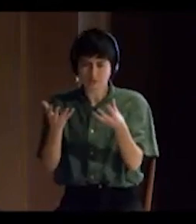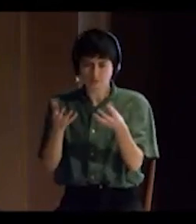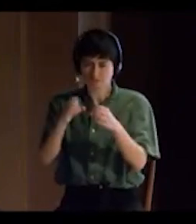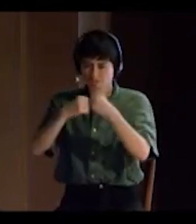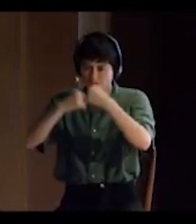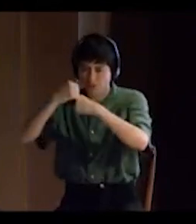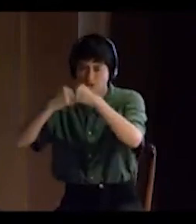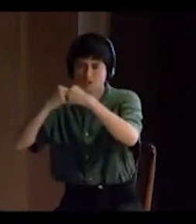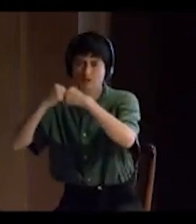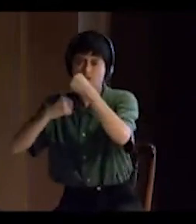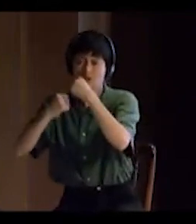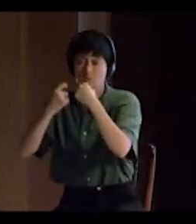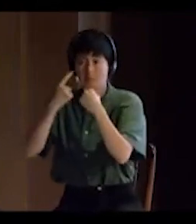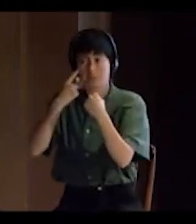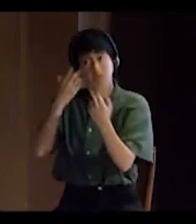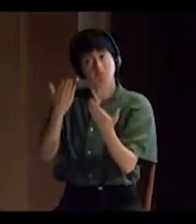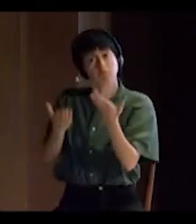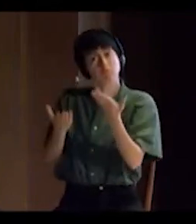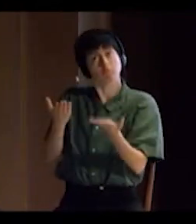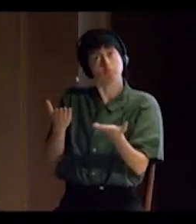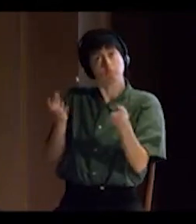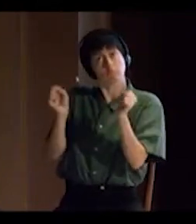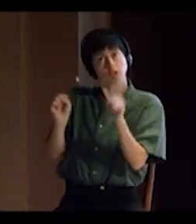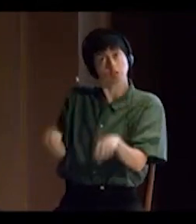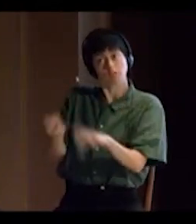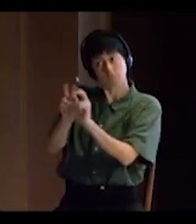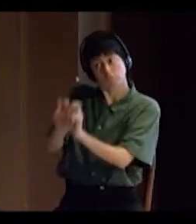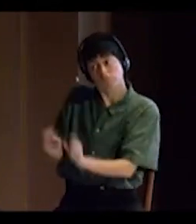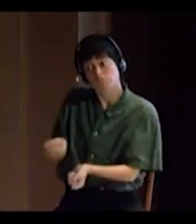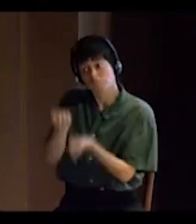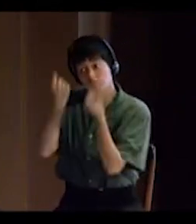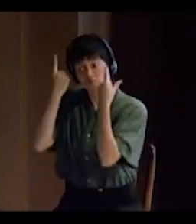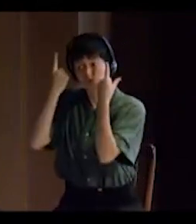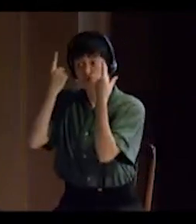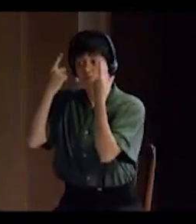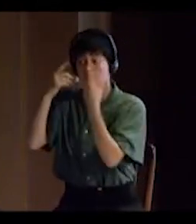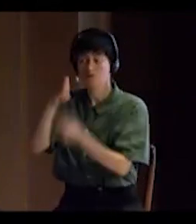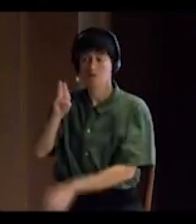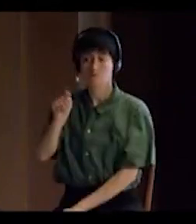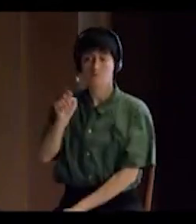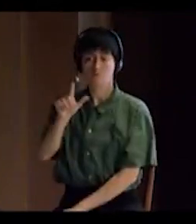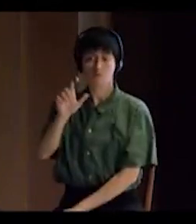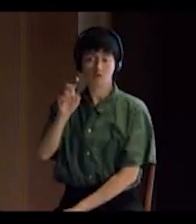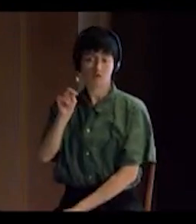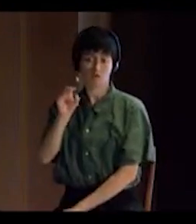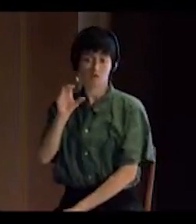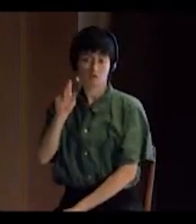they could understand bottlenecks as well. I'm sorry that I don't know that research as well. [Attendant 2] Right, so I was just wondering if they corresponded